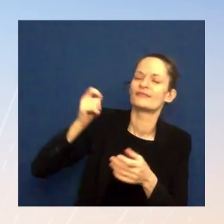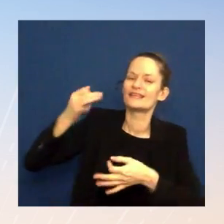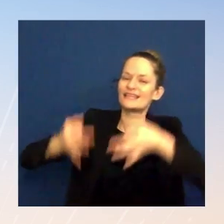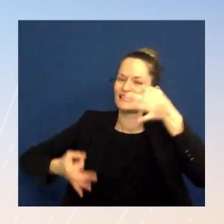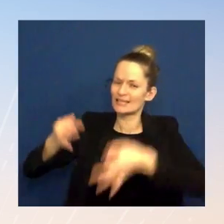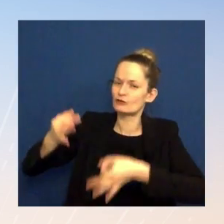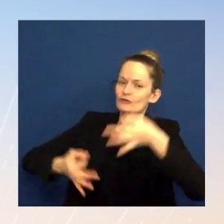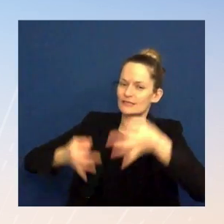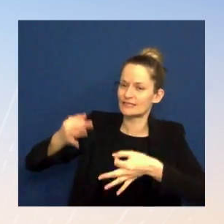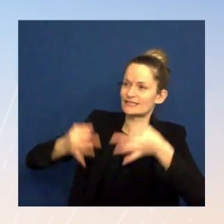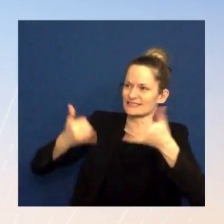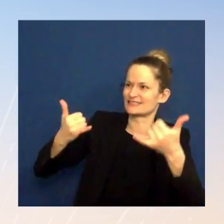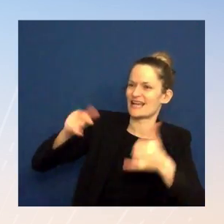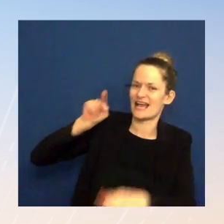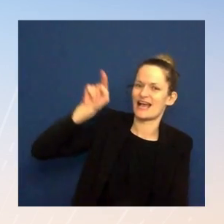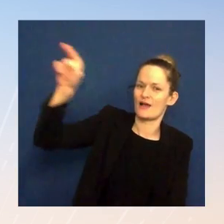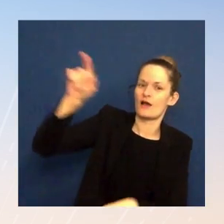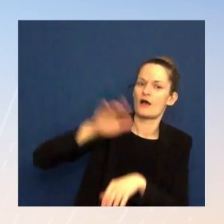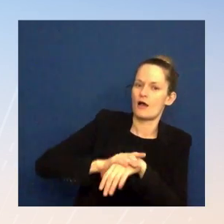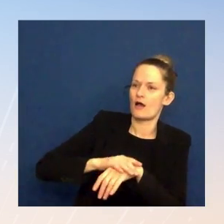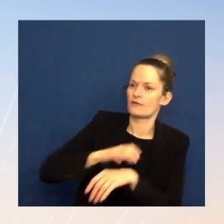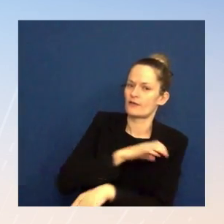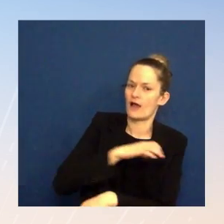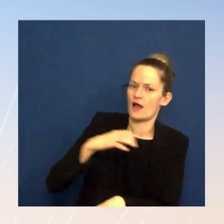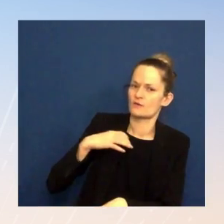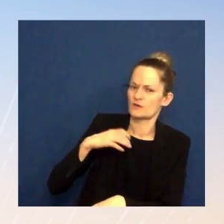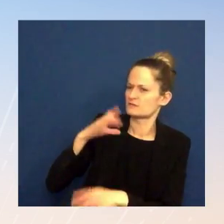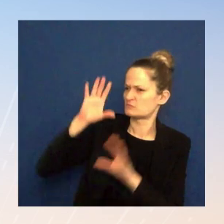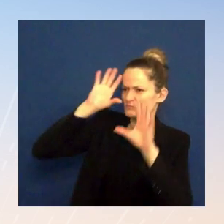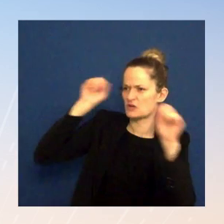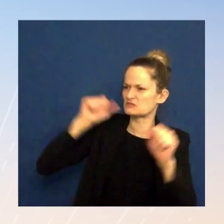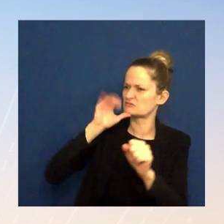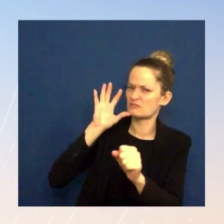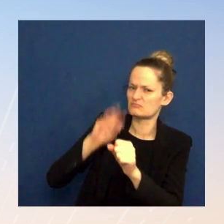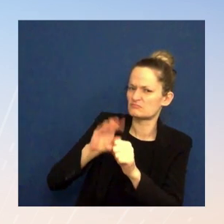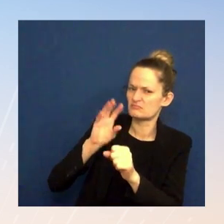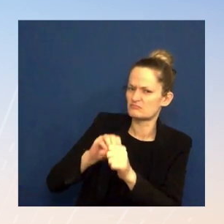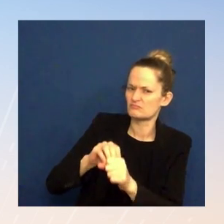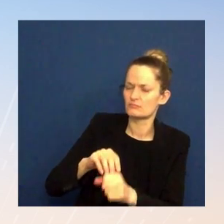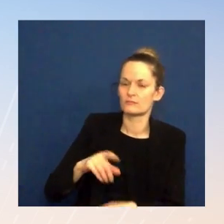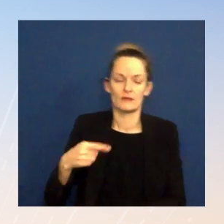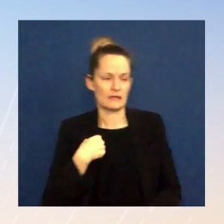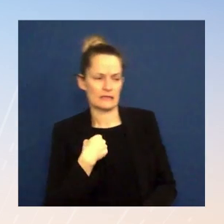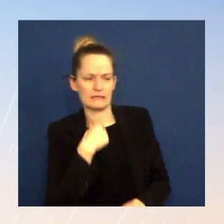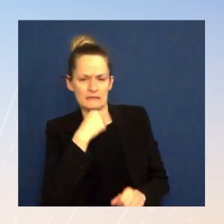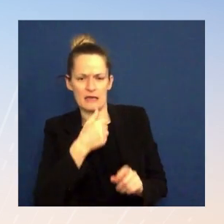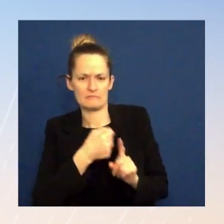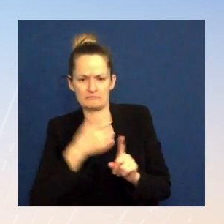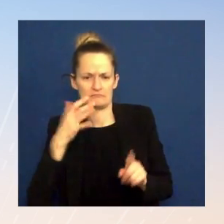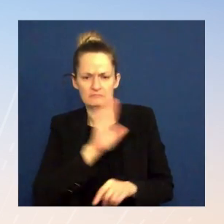and if you could, perhaps, lay out his position as it currently stands on those issues. Ms. Psaki: Well, he has a couple press conferences